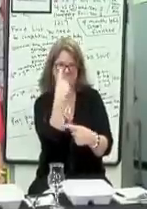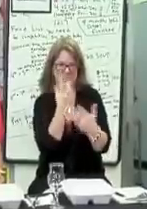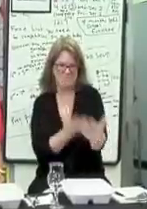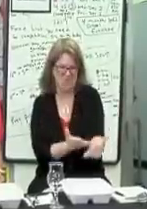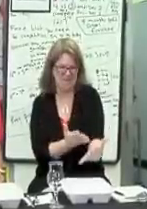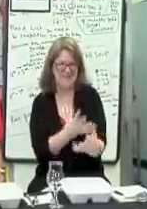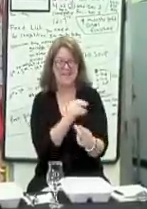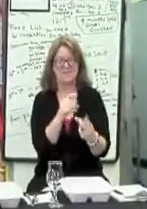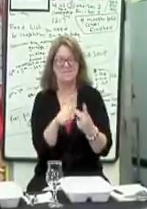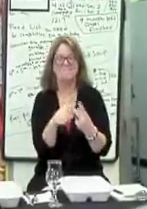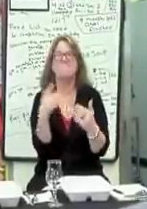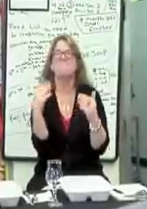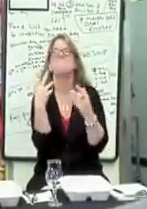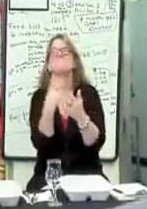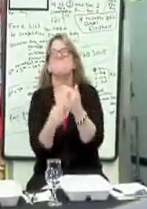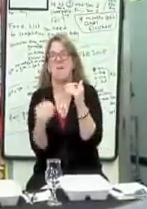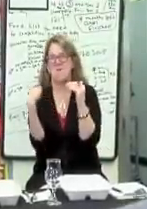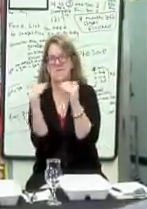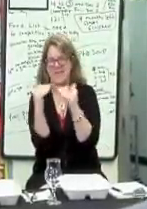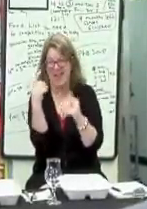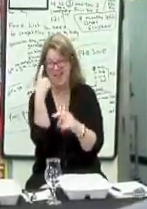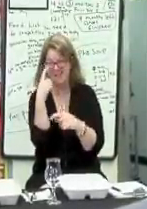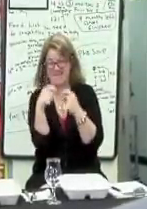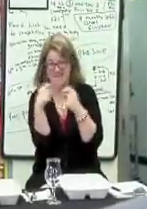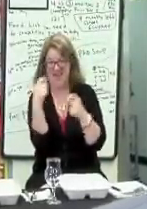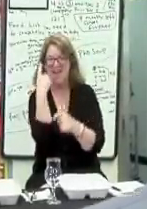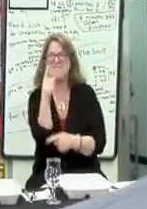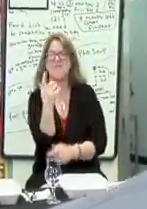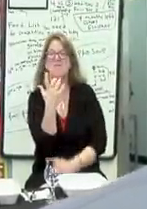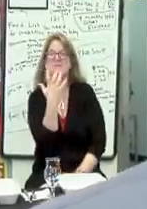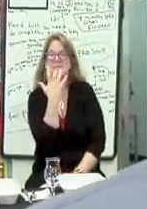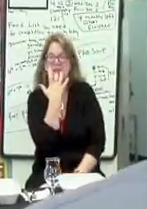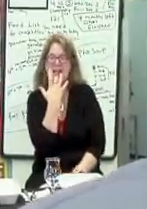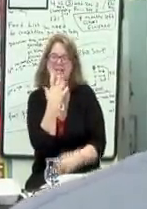Judge Mary: Both tied for presentation, both tied for taste but...